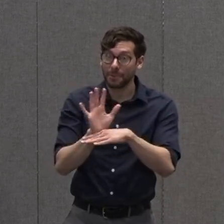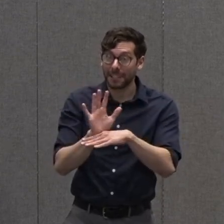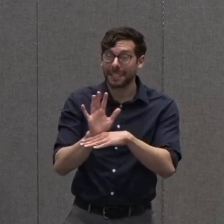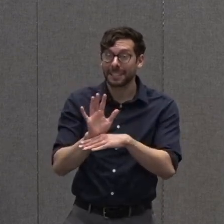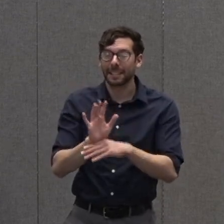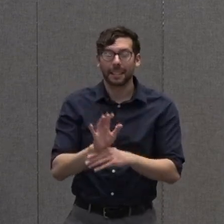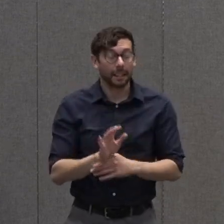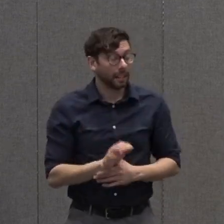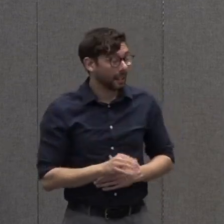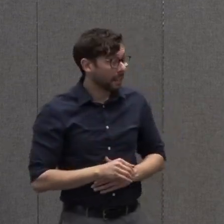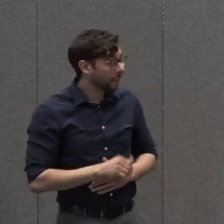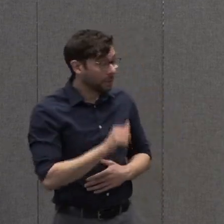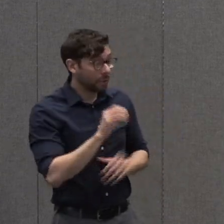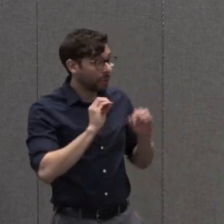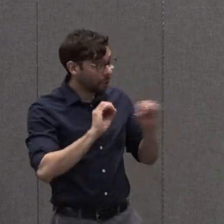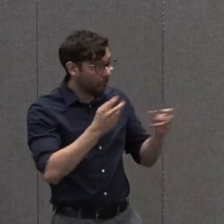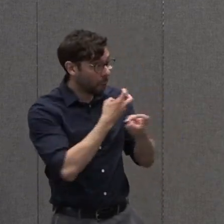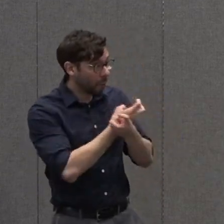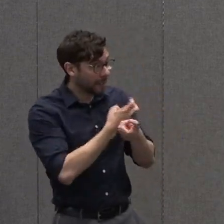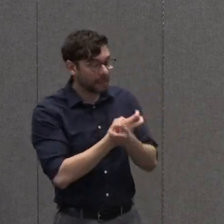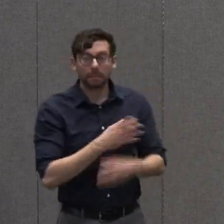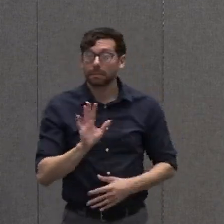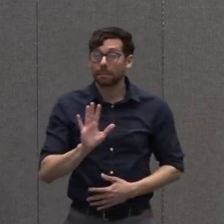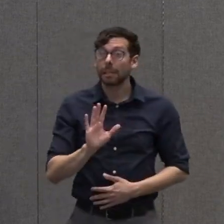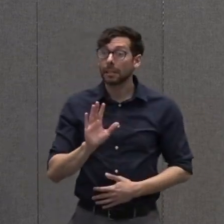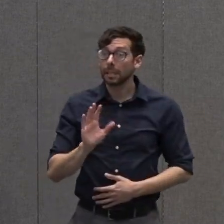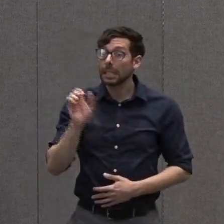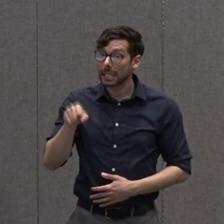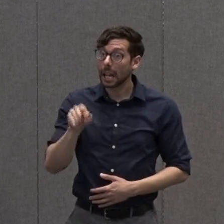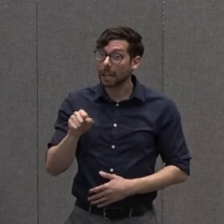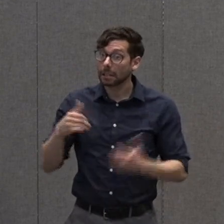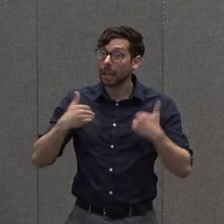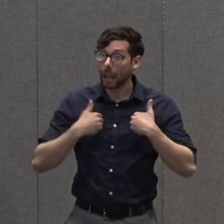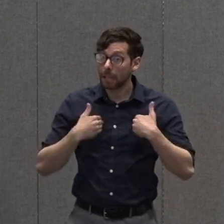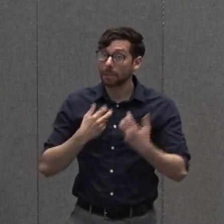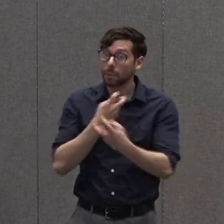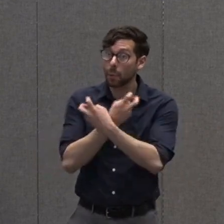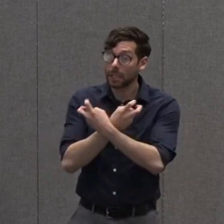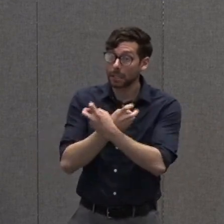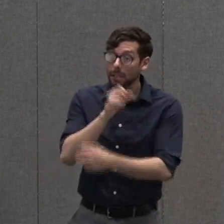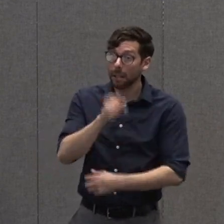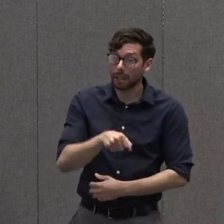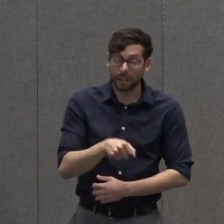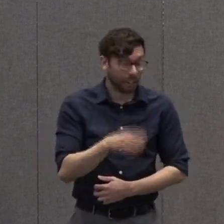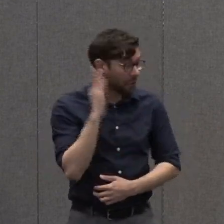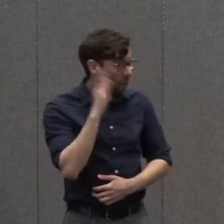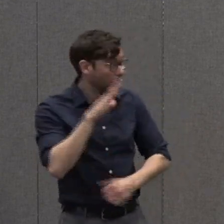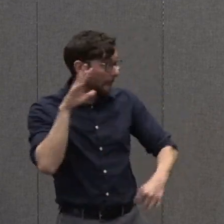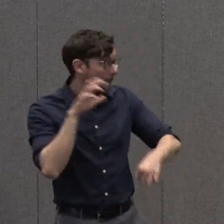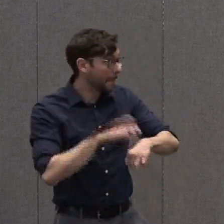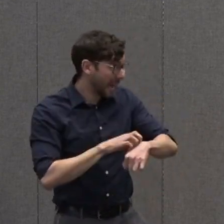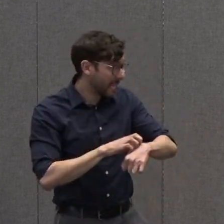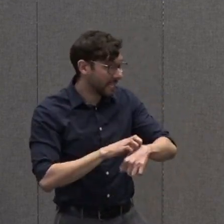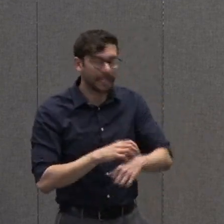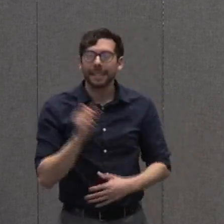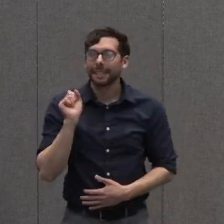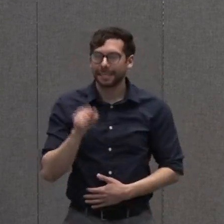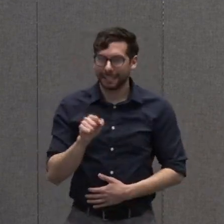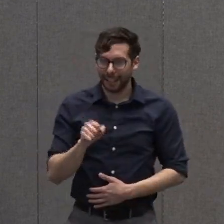She is venomous, okay, my mistake. And she will bite, and bite hard. She will defend herself in just the same way we described.